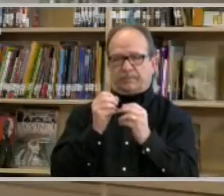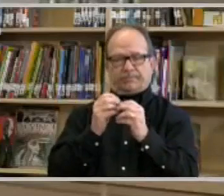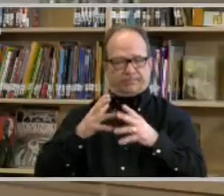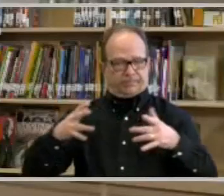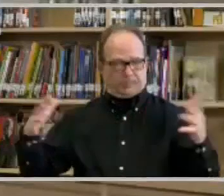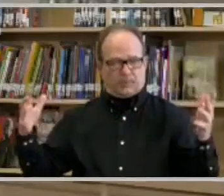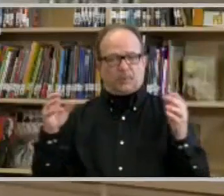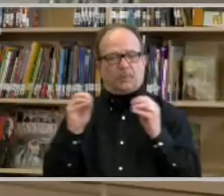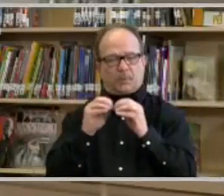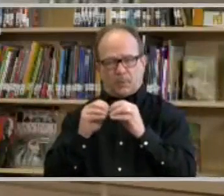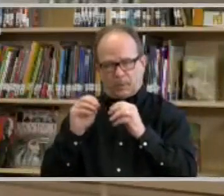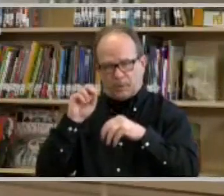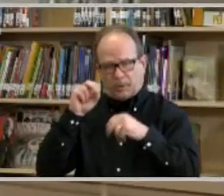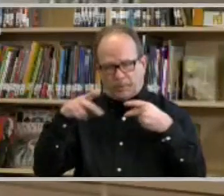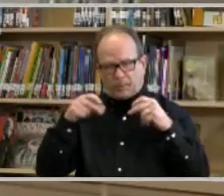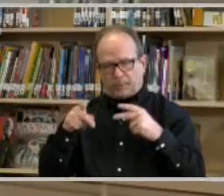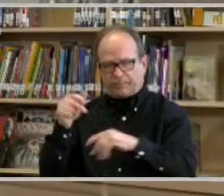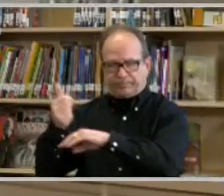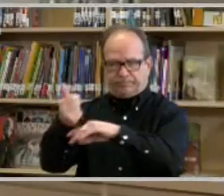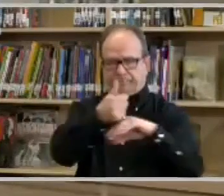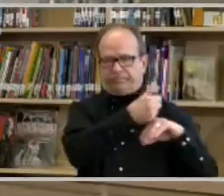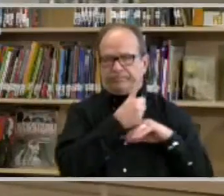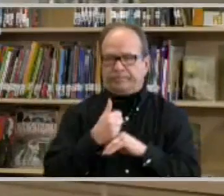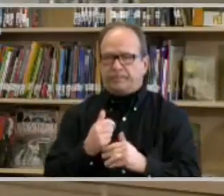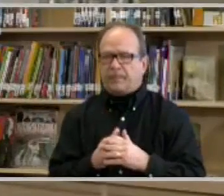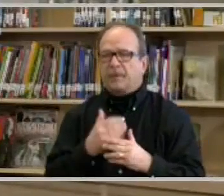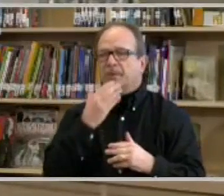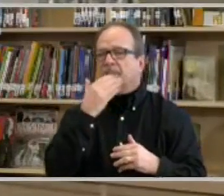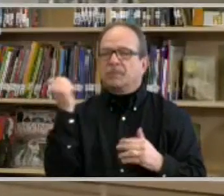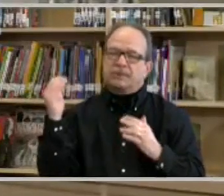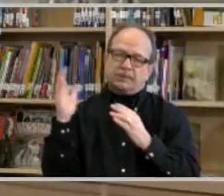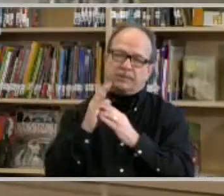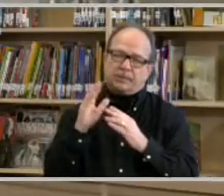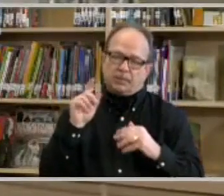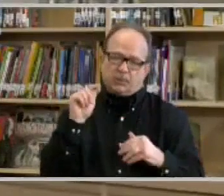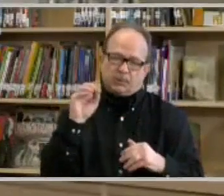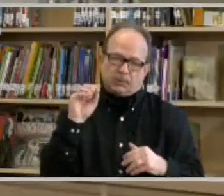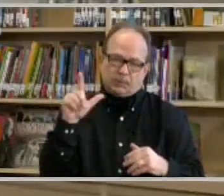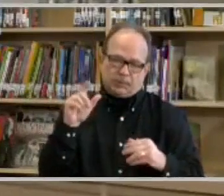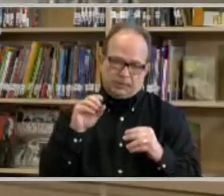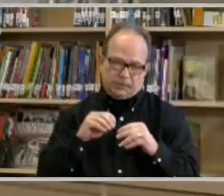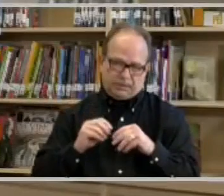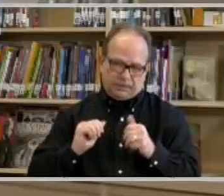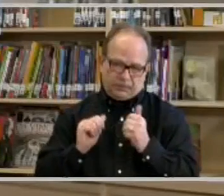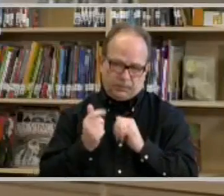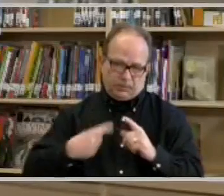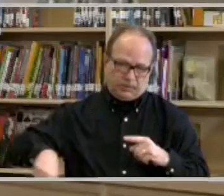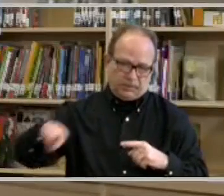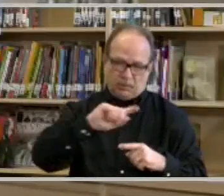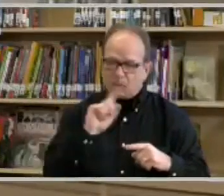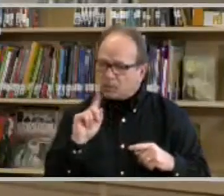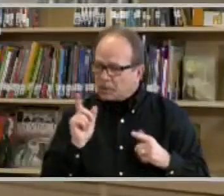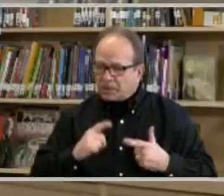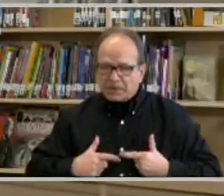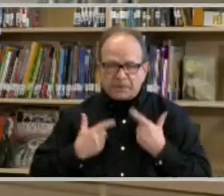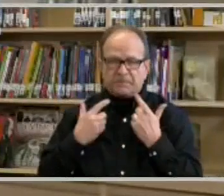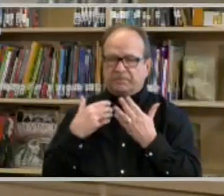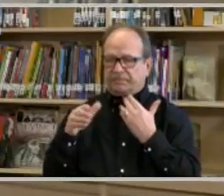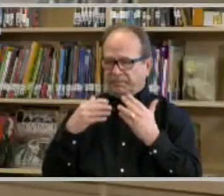TREMENDOUS FOCUS IN OUR ADMINISTRATION ON EXPANDING OPPORTUNITIES. THERE IS NO GREATER CRIME FIGHTING TOOL THAN TO MAKE SURE